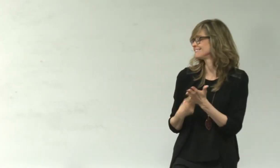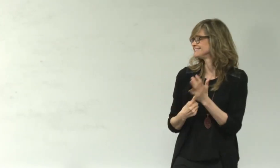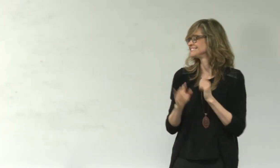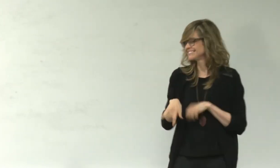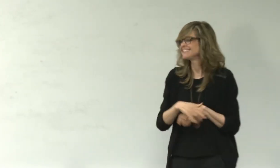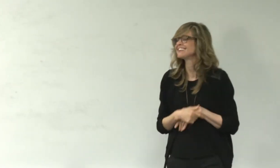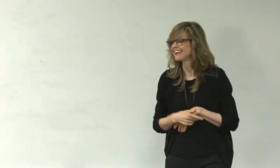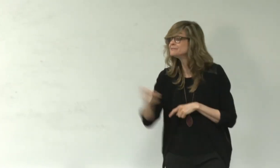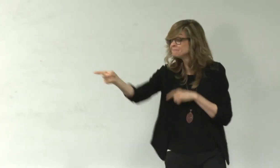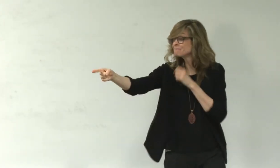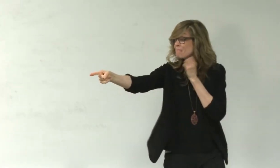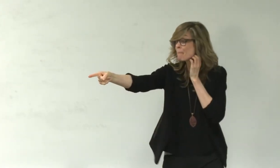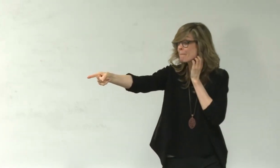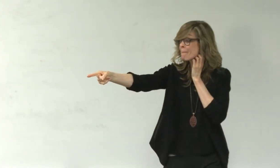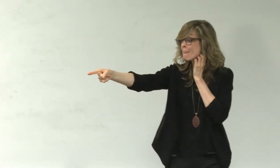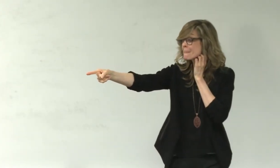WELL, THAT'S VERY NEW. WE'LL HAVE TO TALK ABOUT THAT.